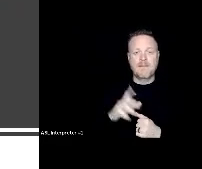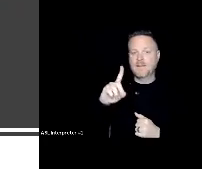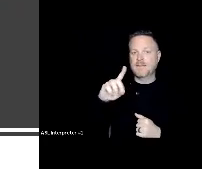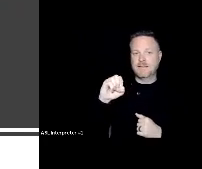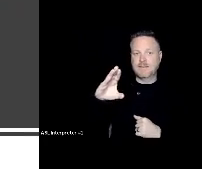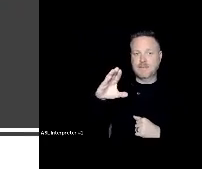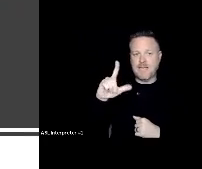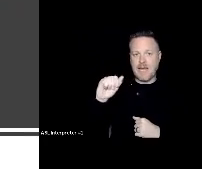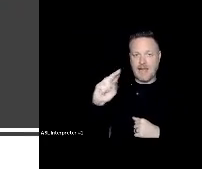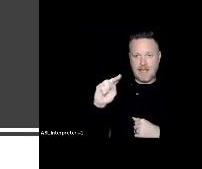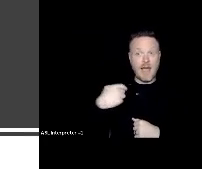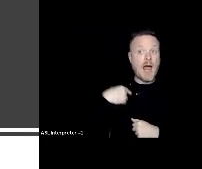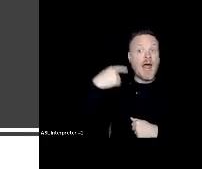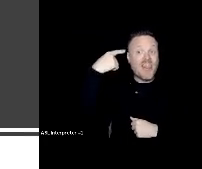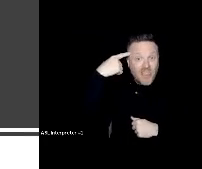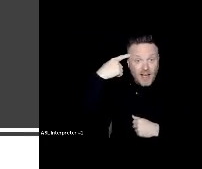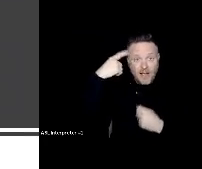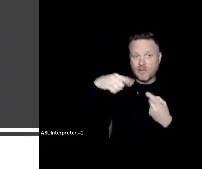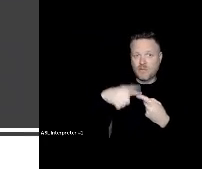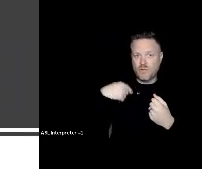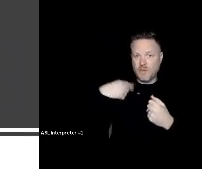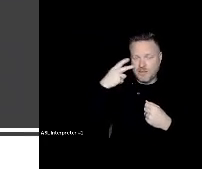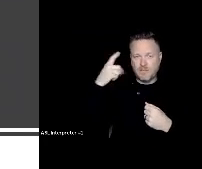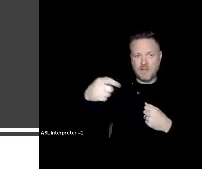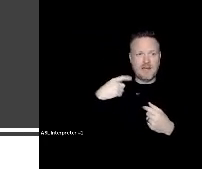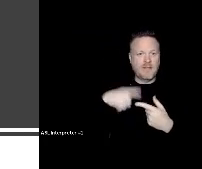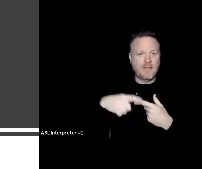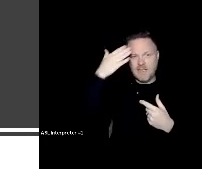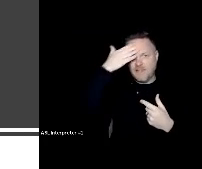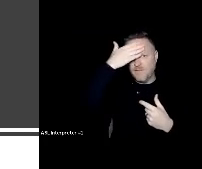I thought when I saw him, that his forehead had a little gash.